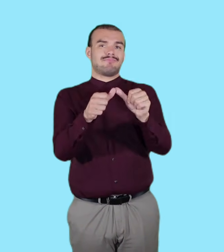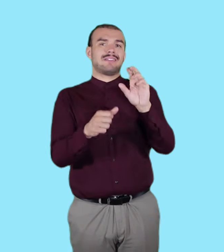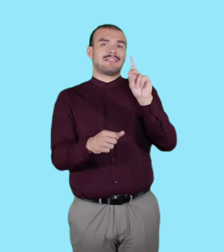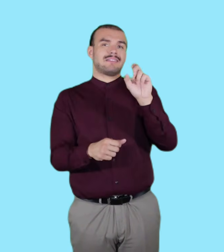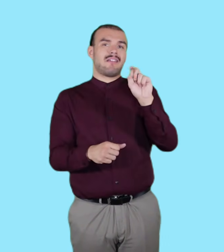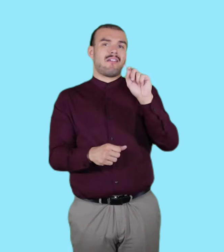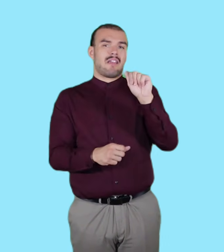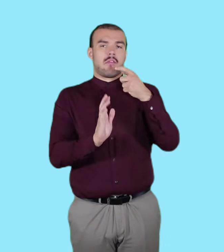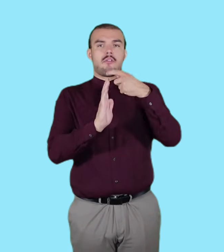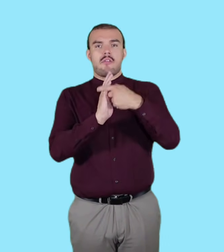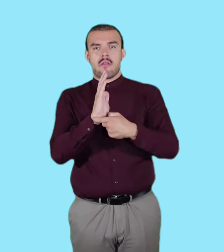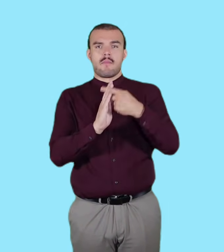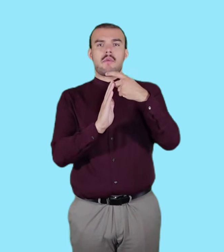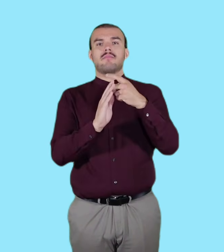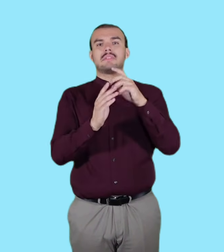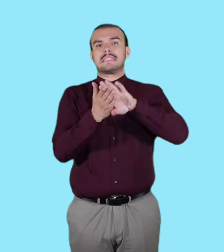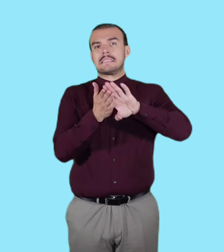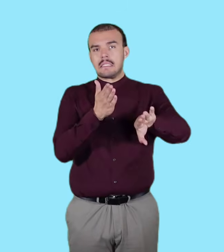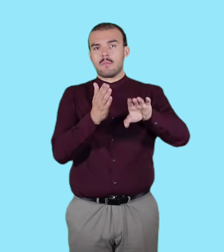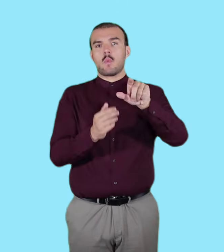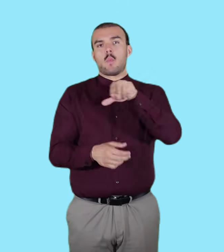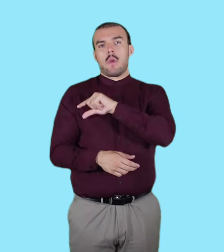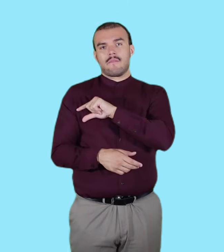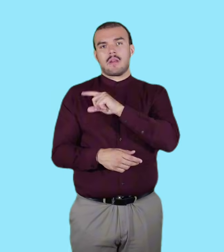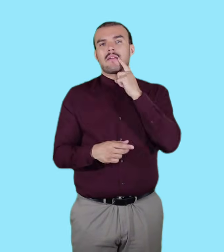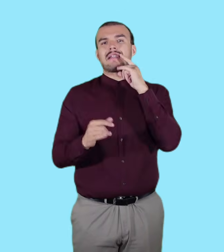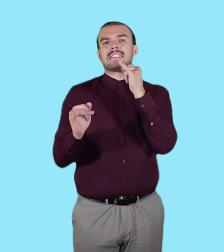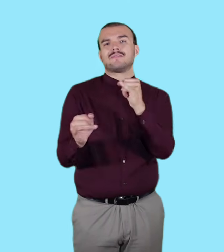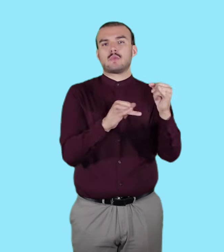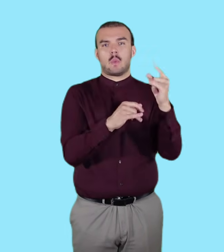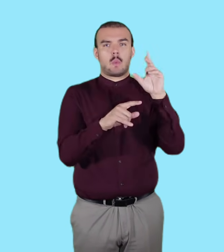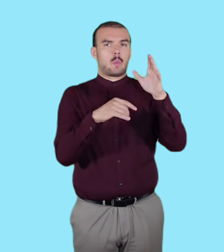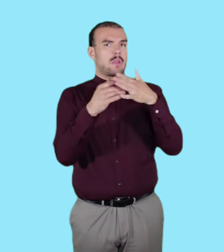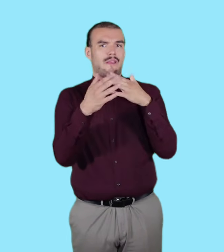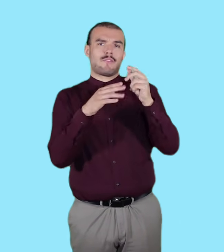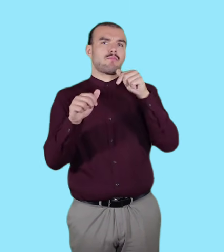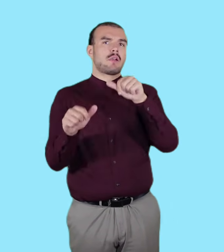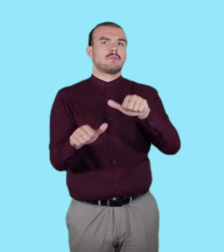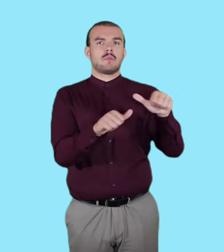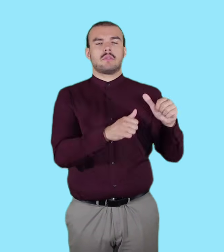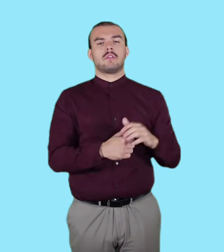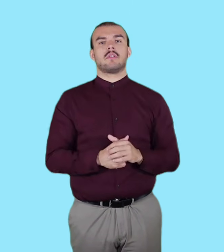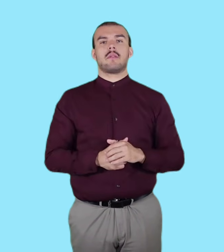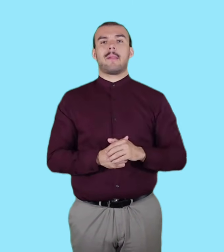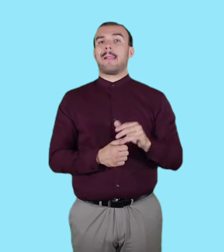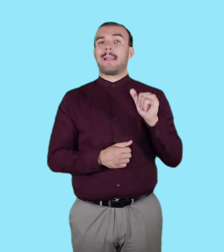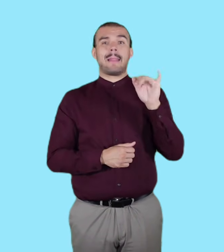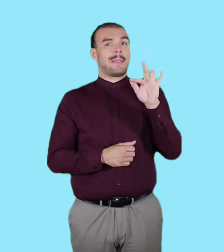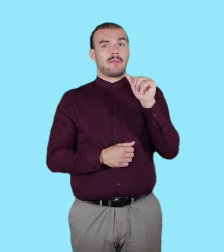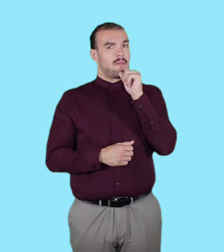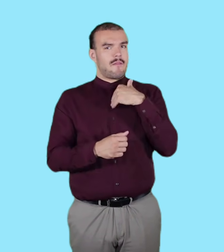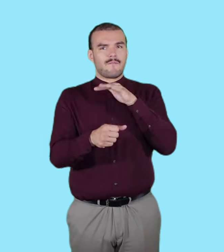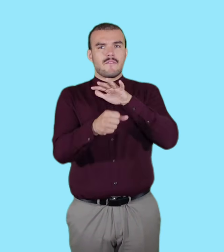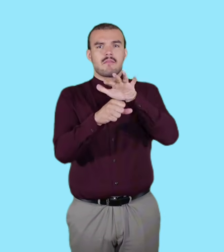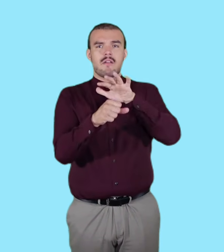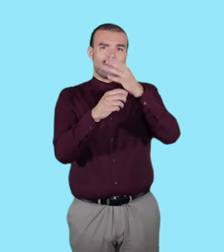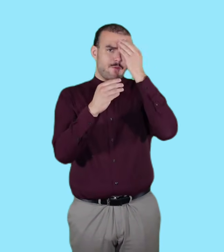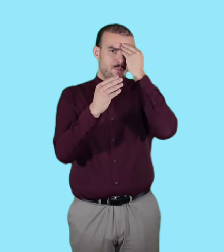to automatically exempt qualified individuals whenever possible. If they do not have enough information,